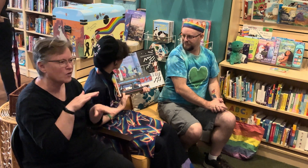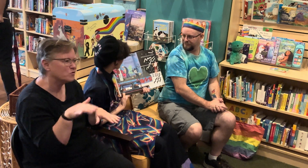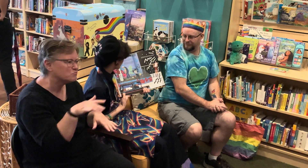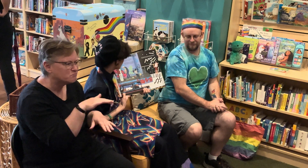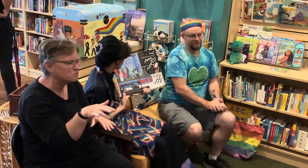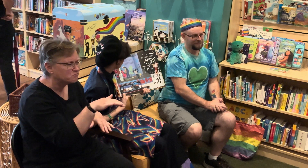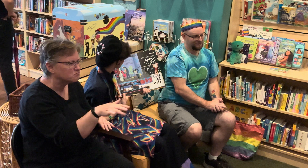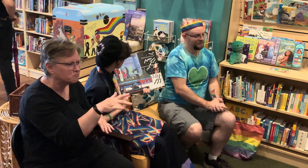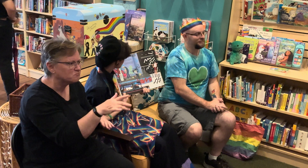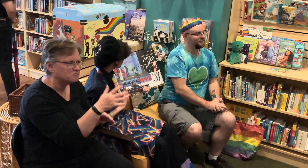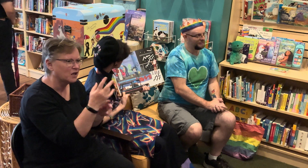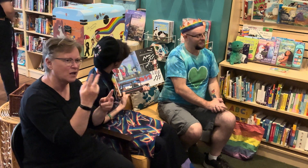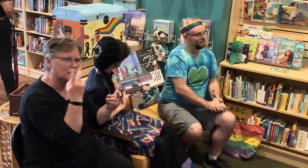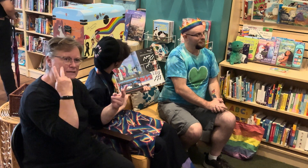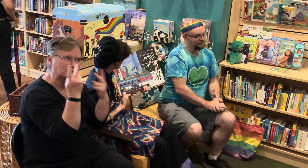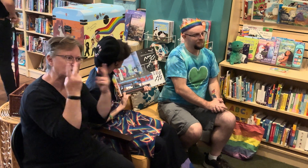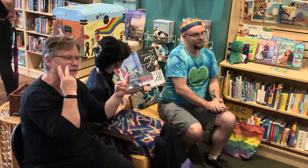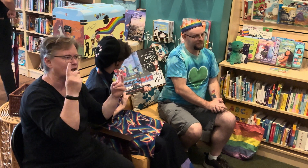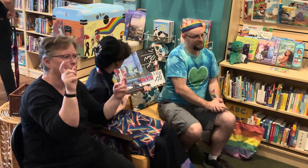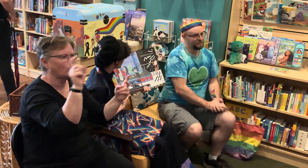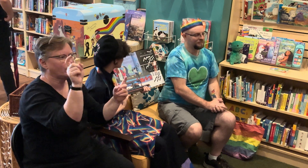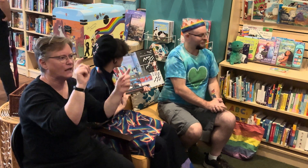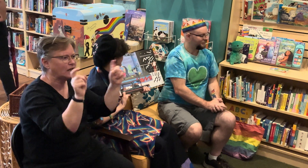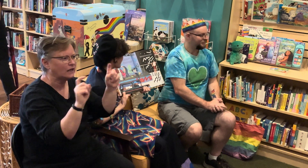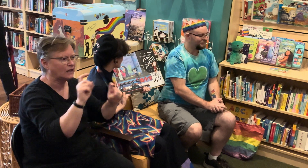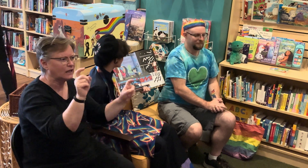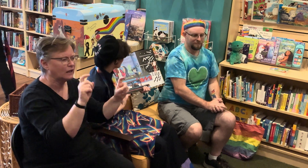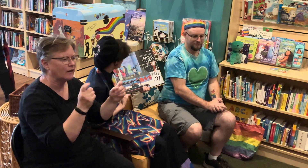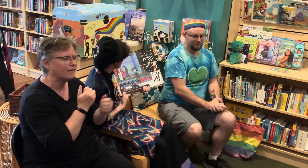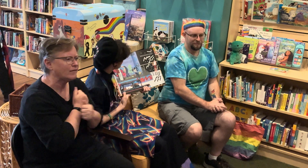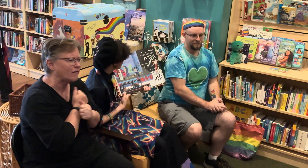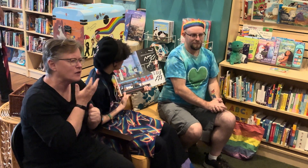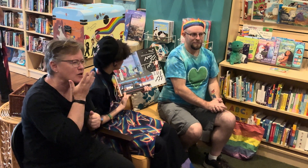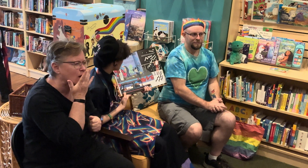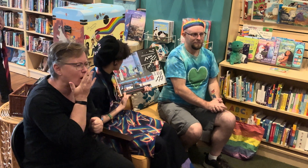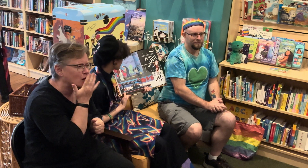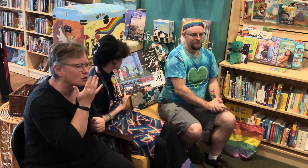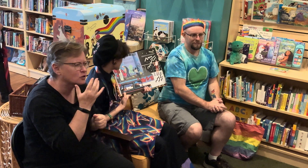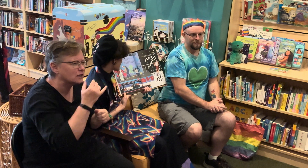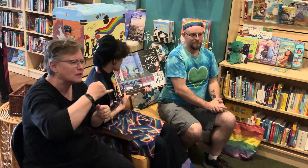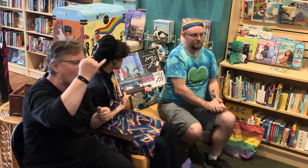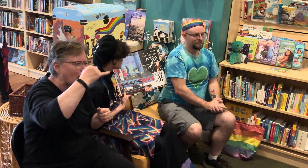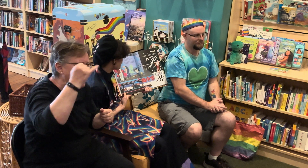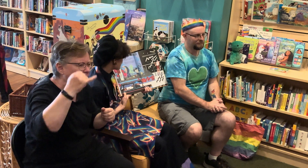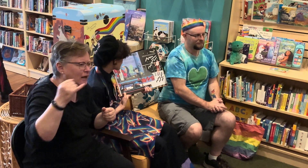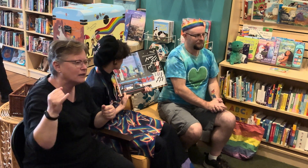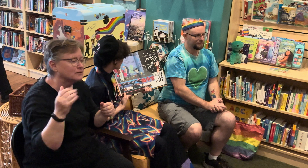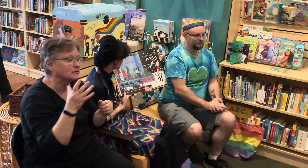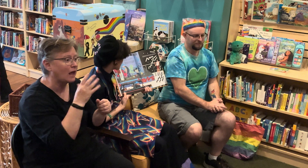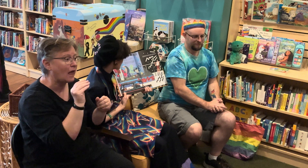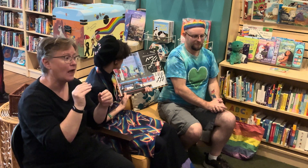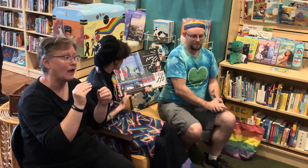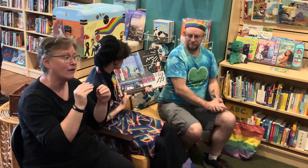the graffiti. He loved the colors, the size, the fluid lines, and the blossoming of art on the